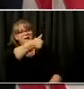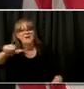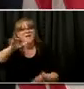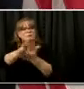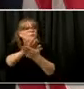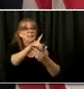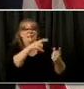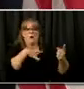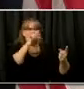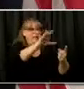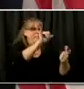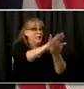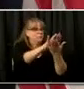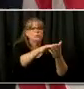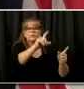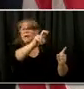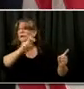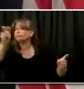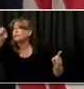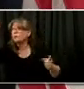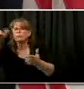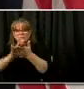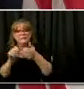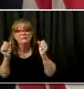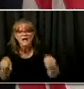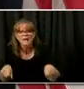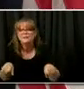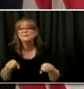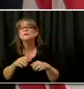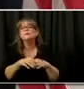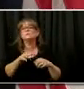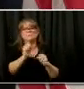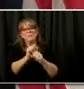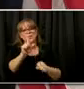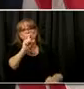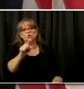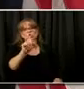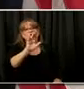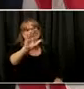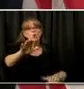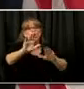make sure that they at least are keeping up until they're ready to safely go back we know that when